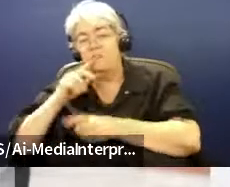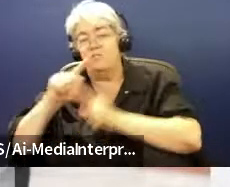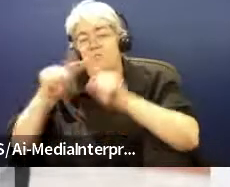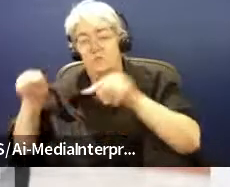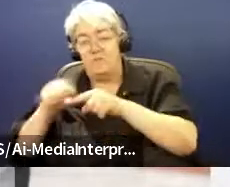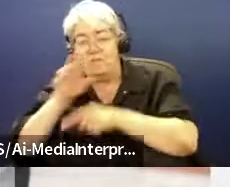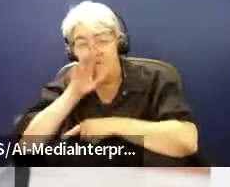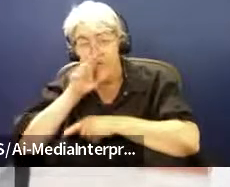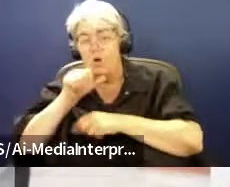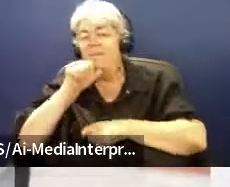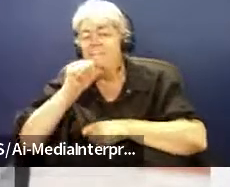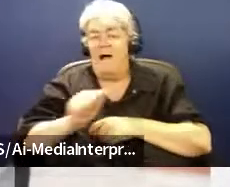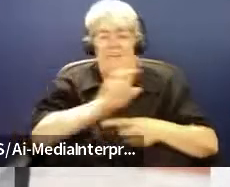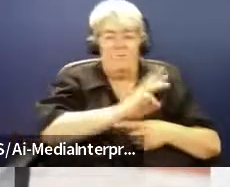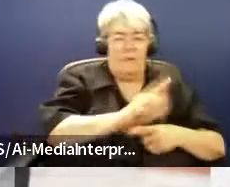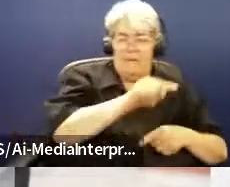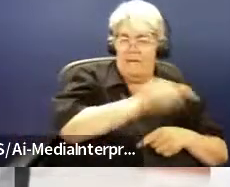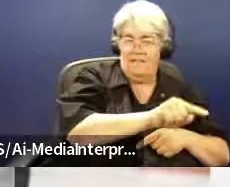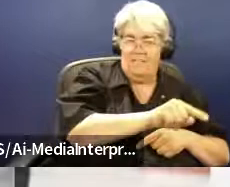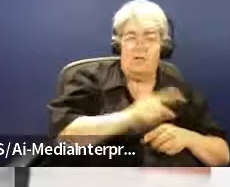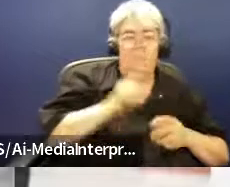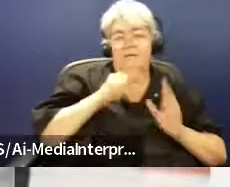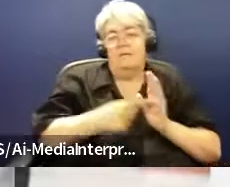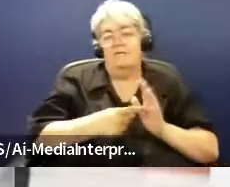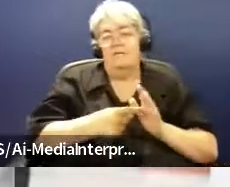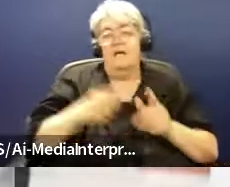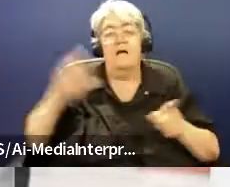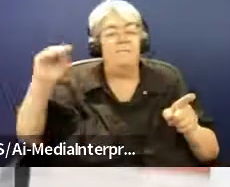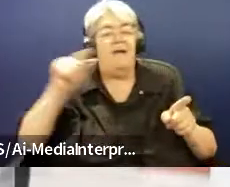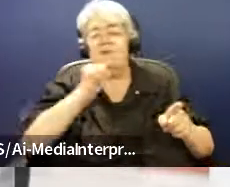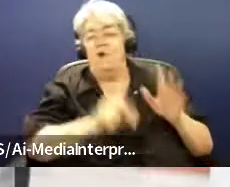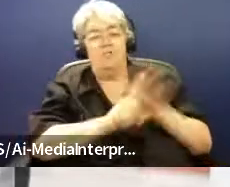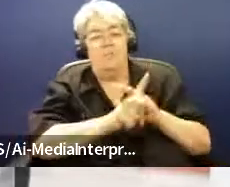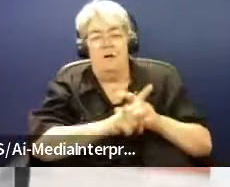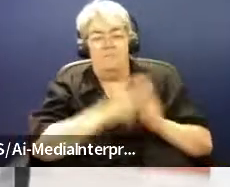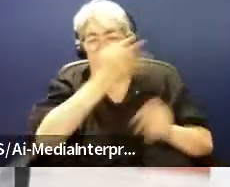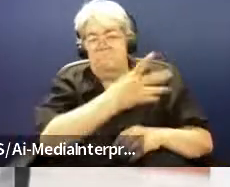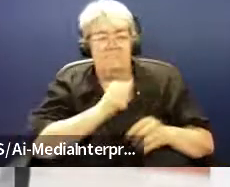these dialogue boxes are going to show up because they are part of the screen reader